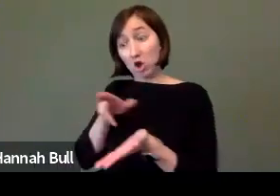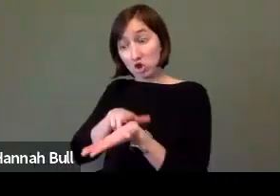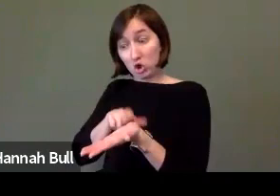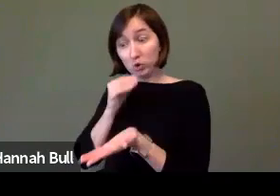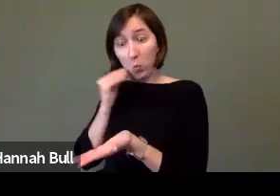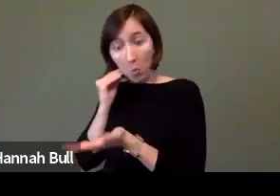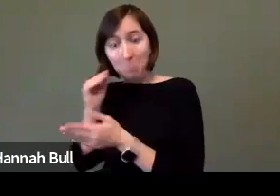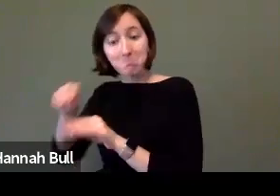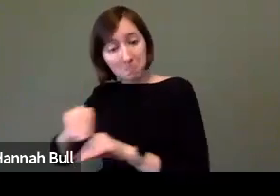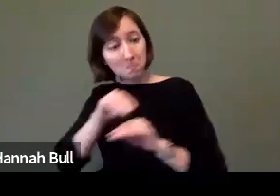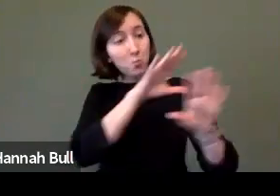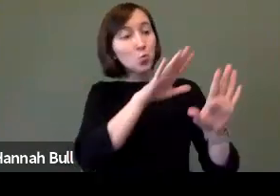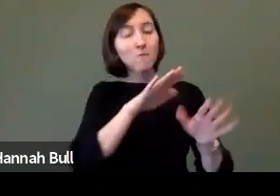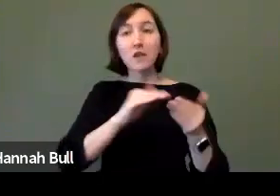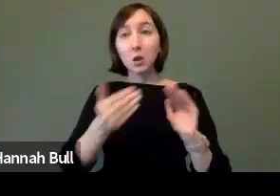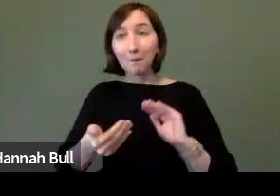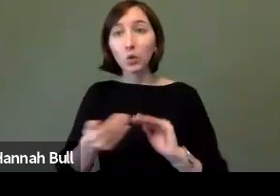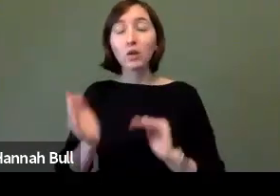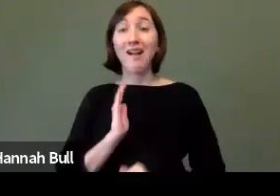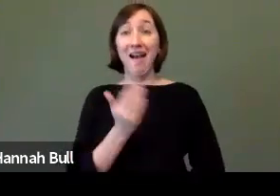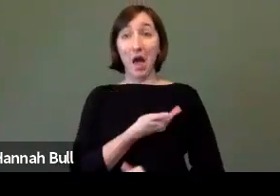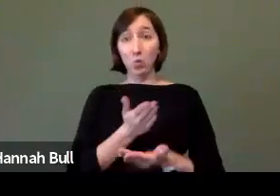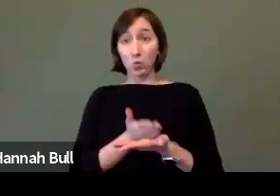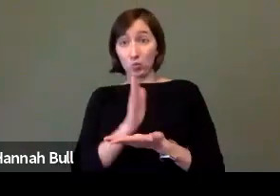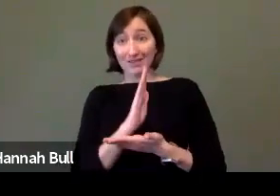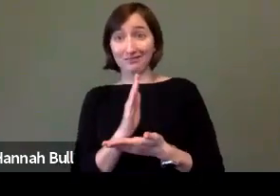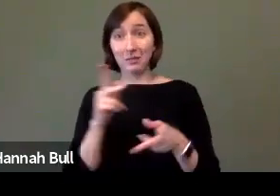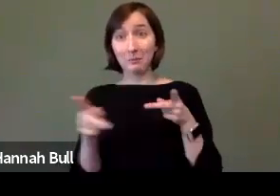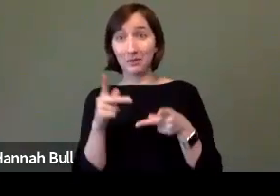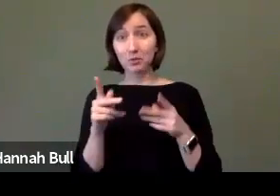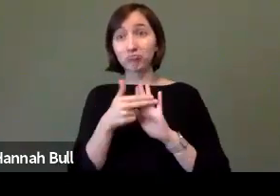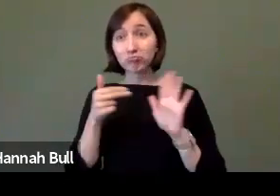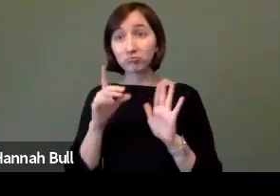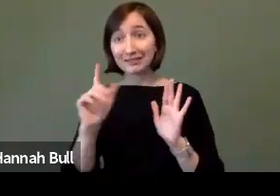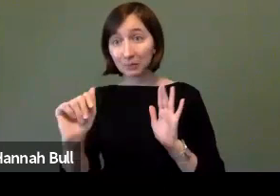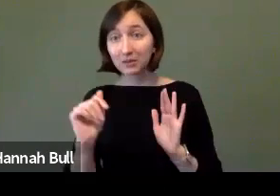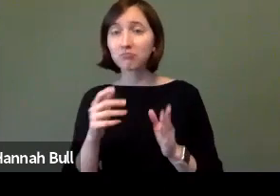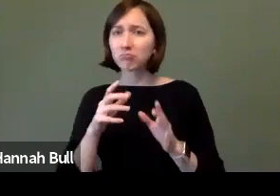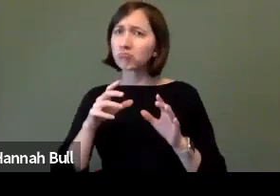as people with disabilities are secured. Here in Georgia I have worked with our protection and advocacy